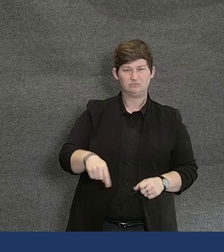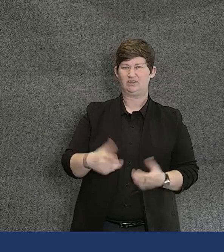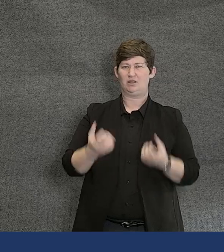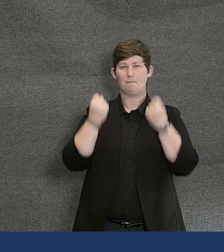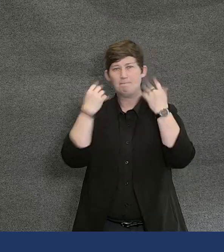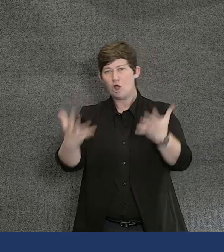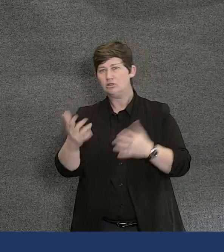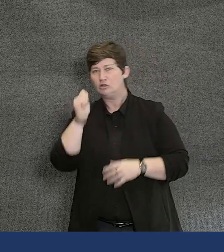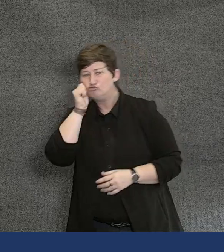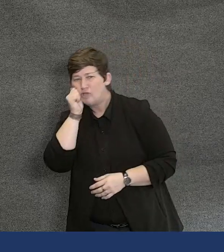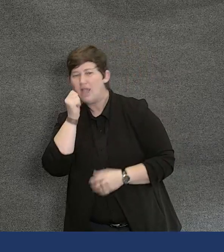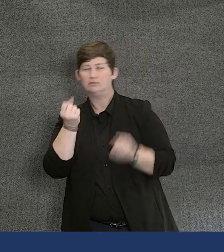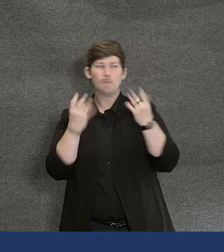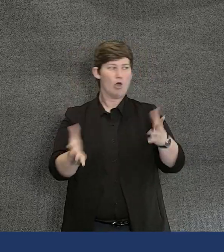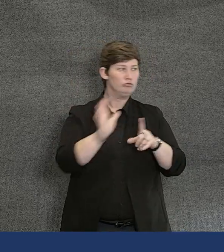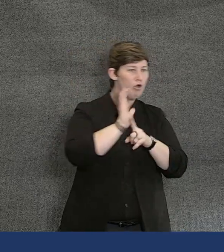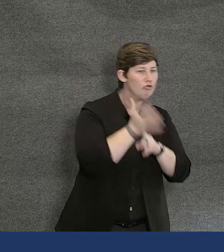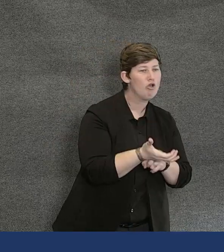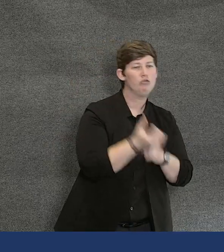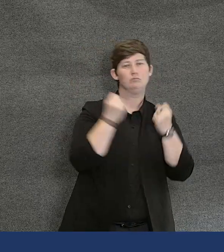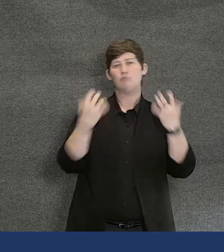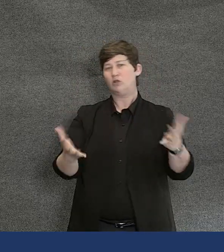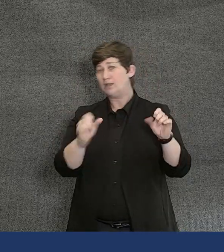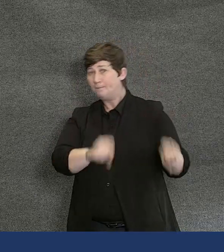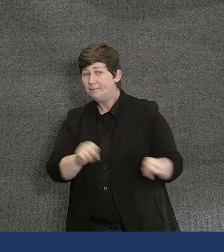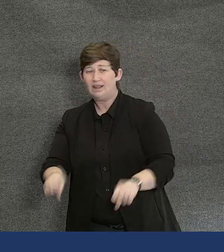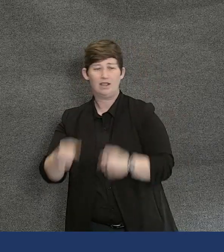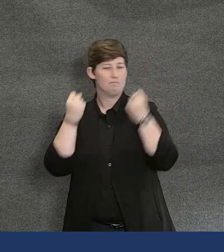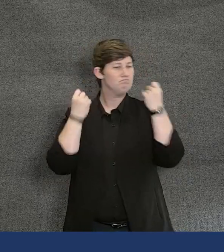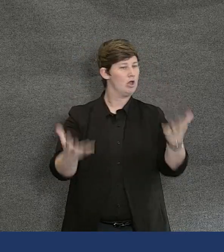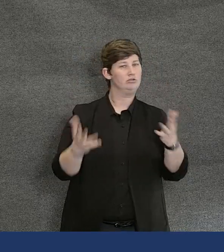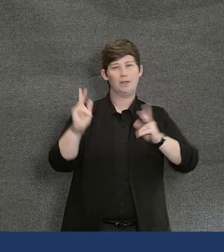democracy where everybody gets to be a part of it.